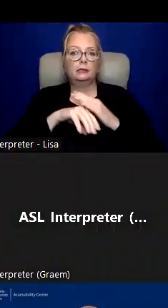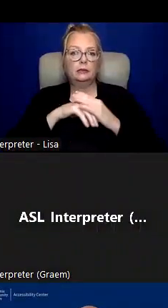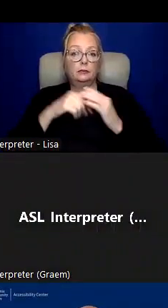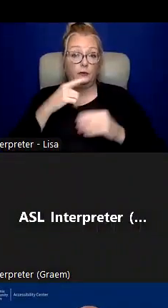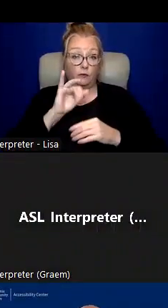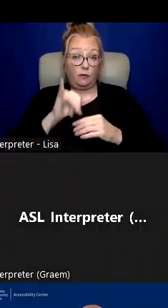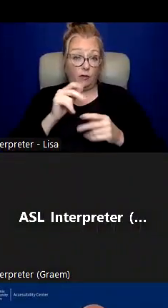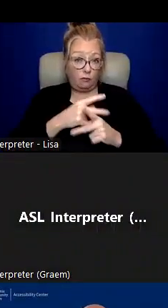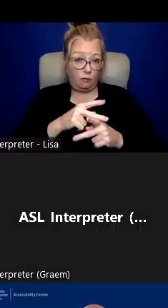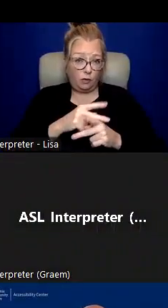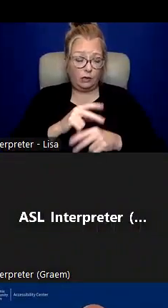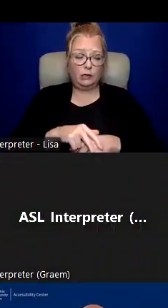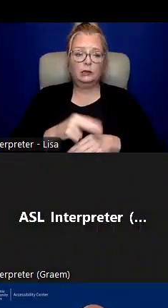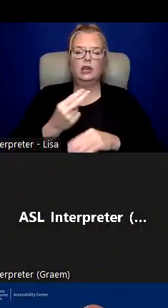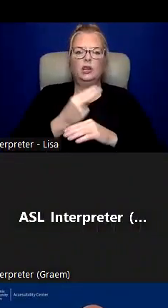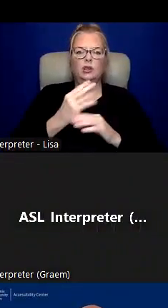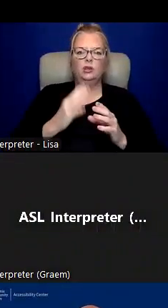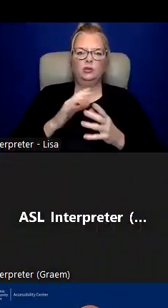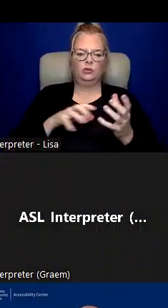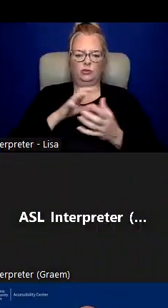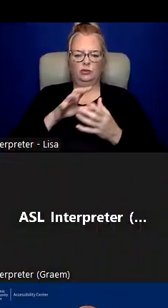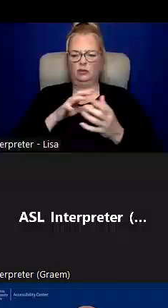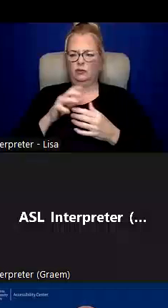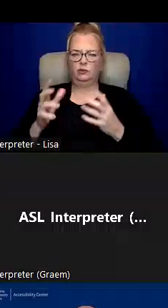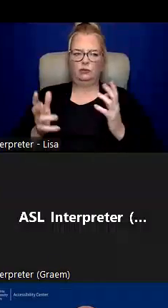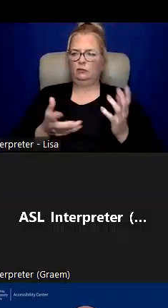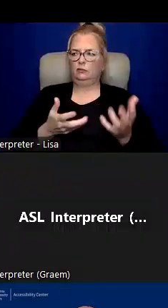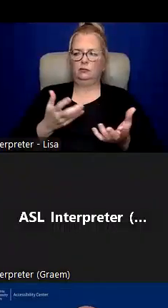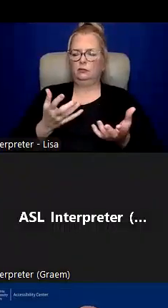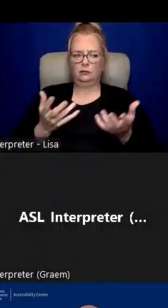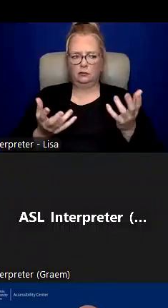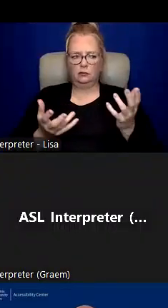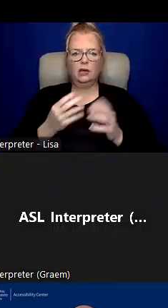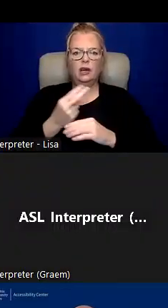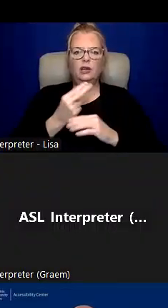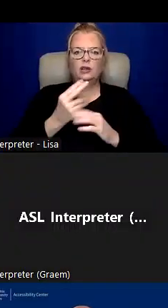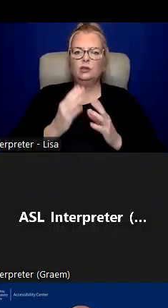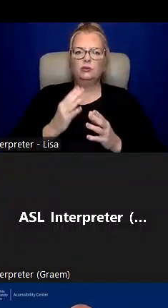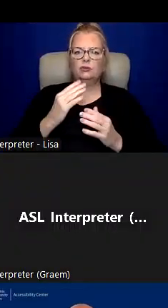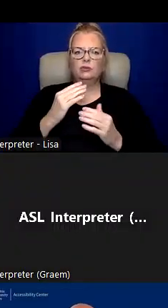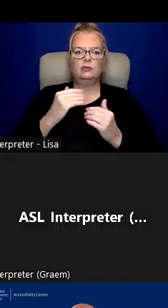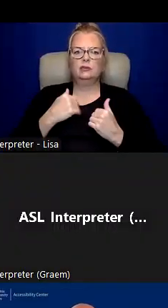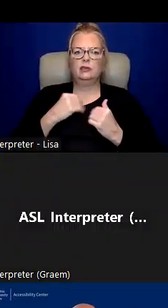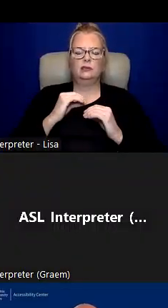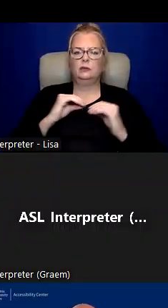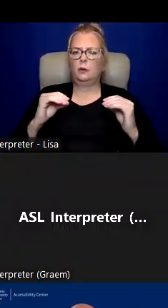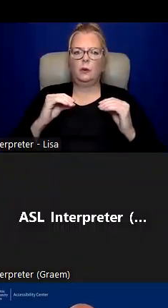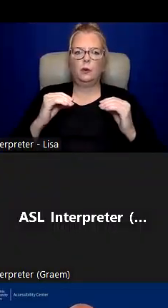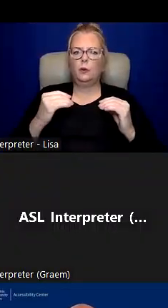Users were really kind of confused who's asking what, and users really had no visibility about, well, what's the status of my order?